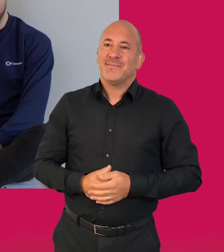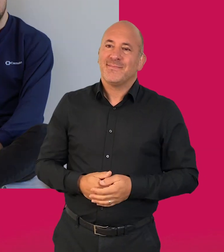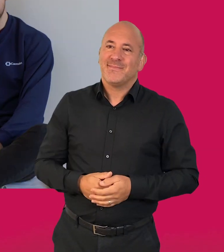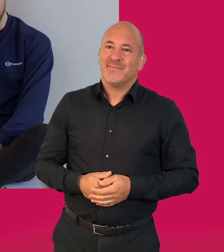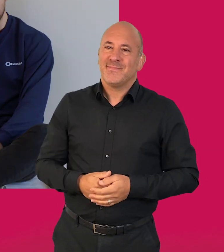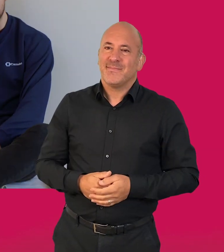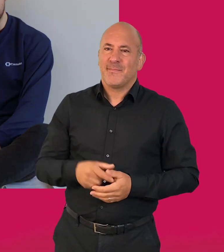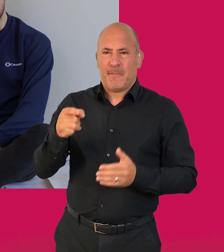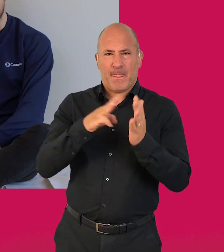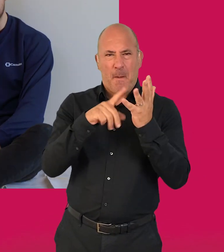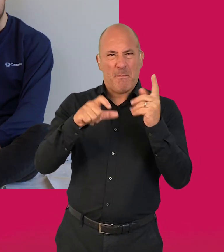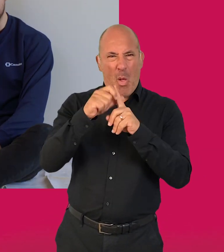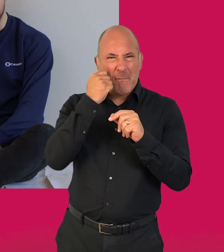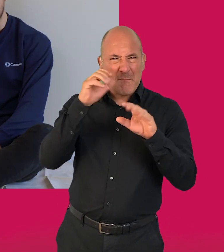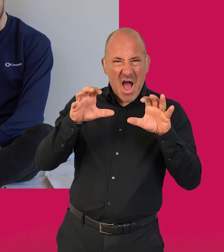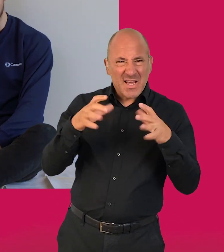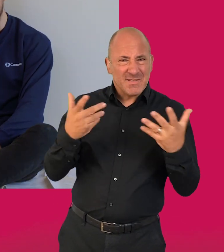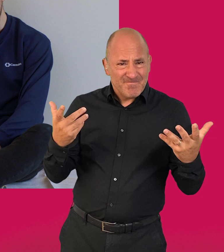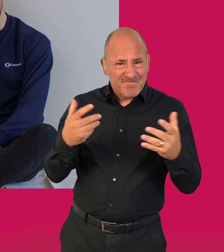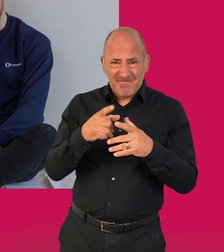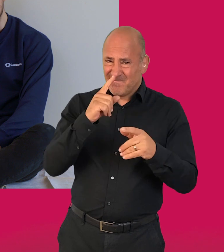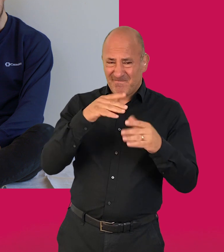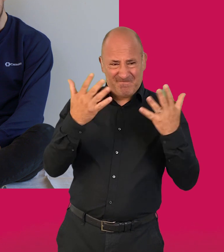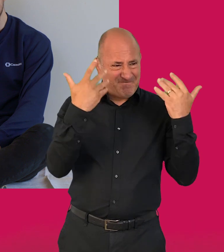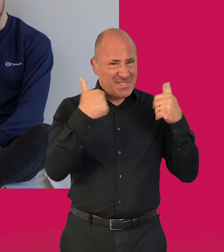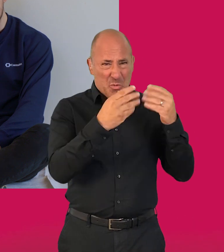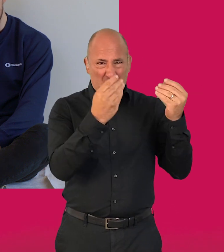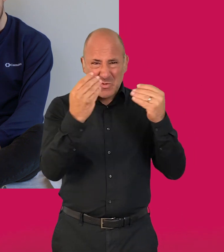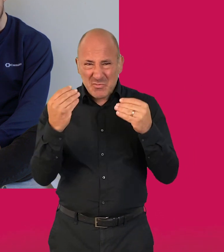If you don't follow those necessary steps to deal with condensation, mould could occur.